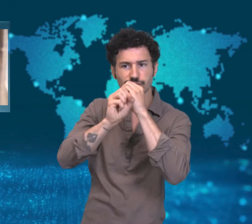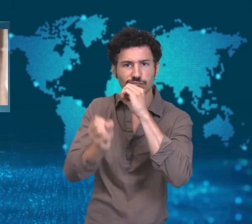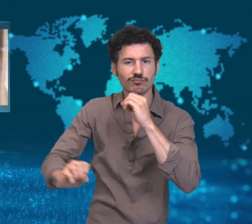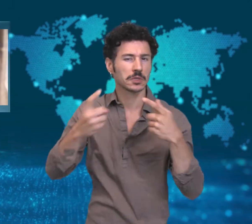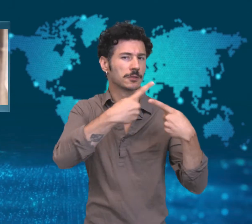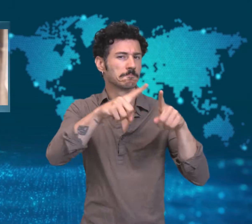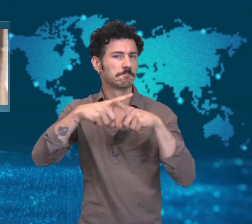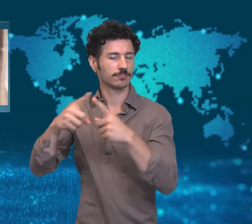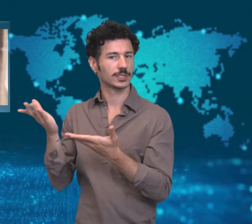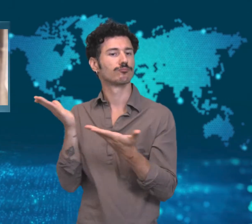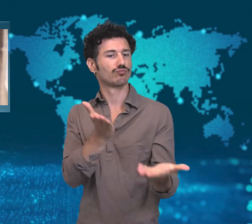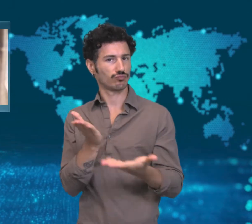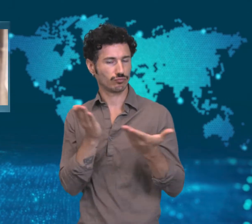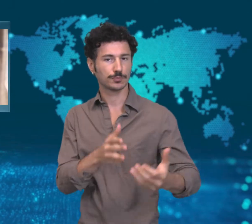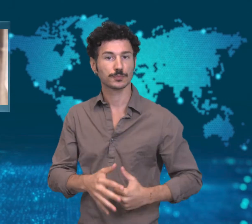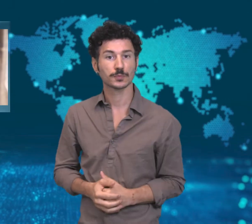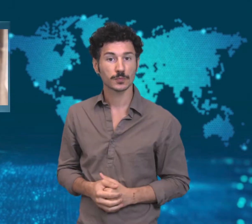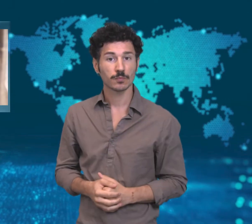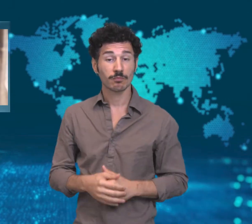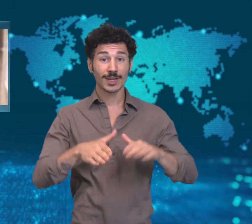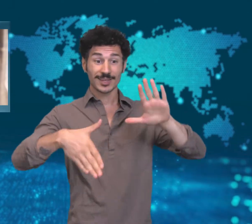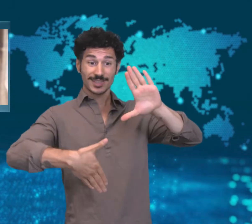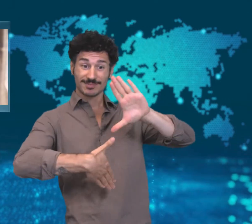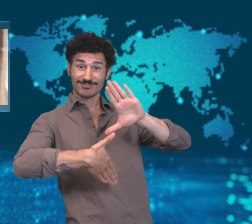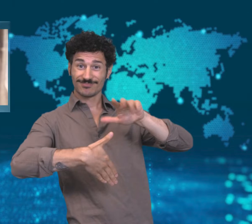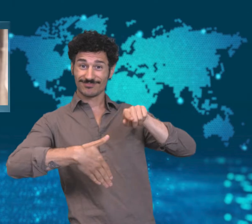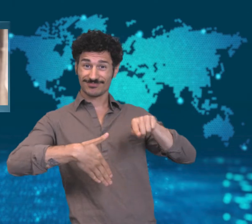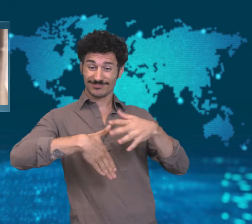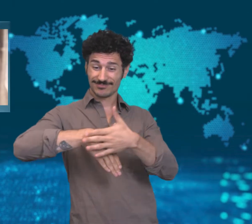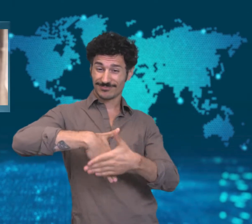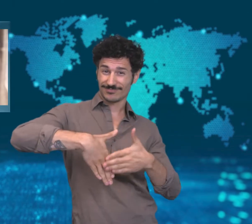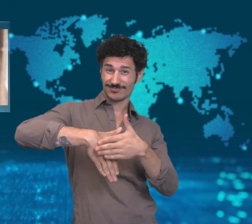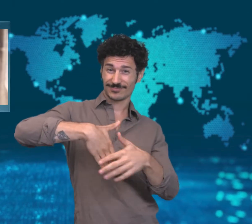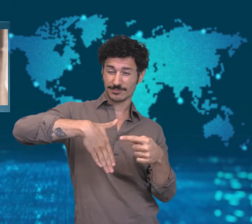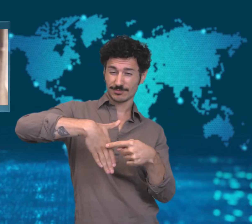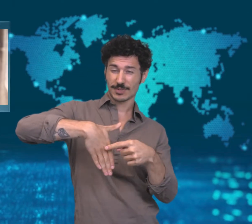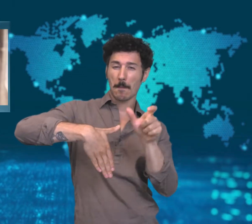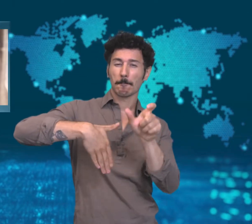including medical equipment and medicine.